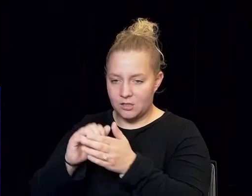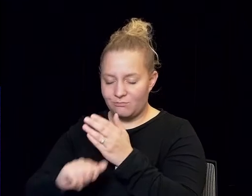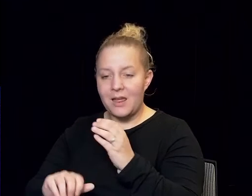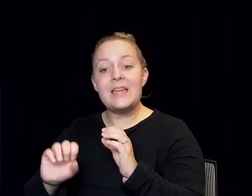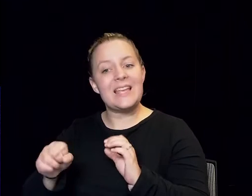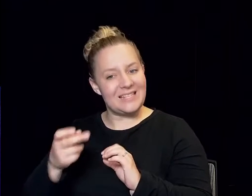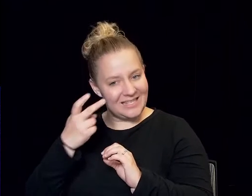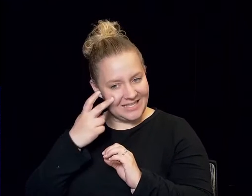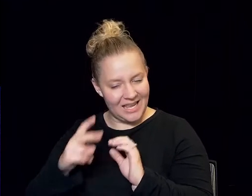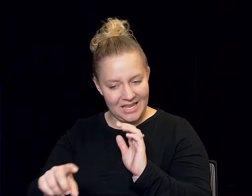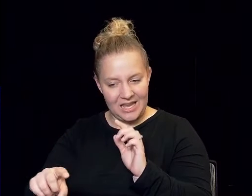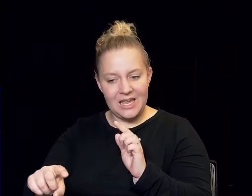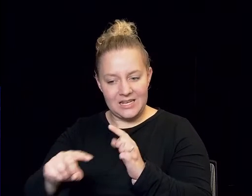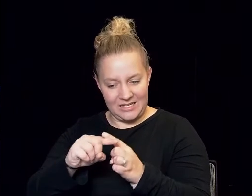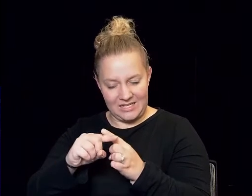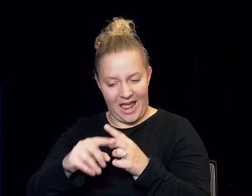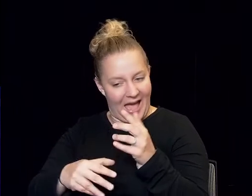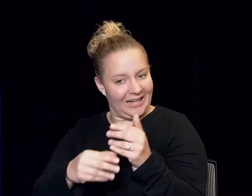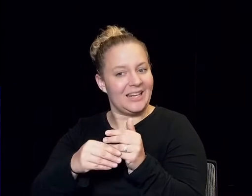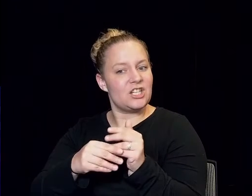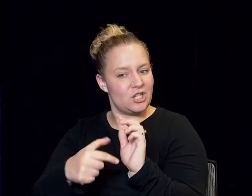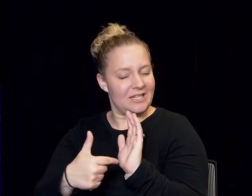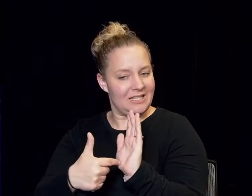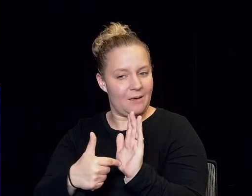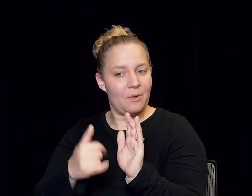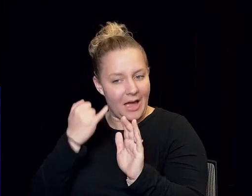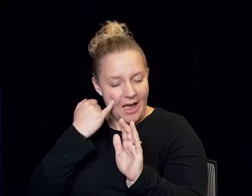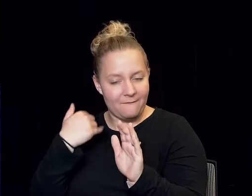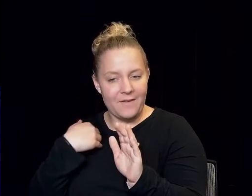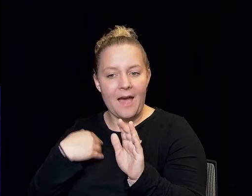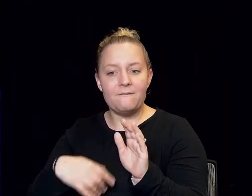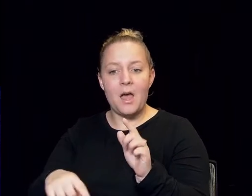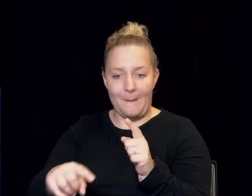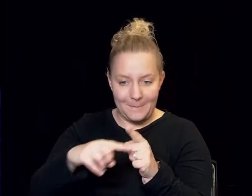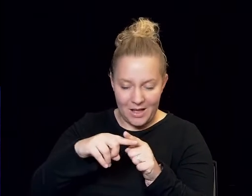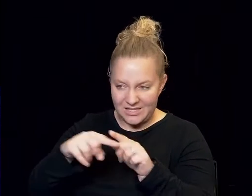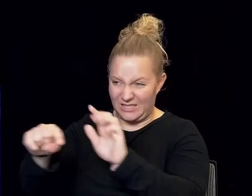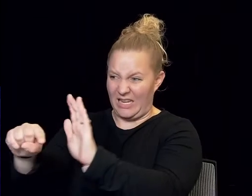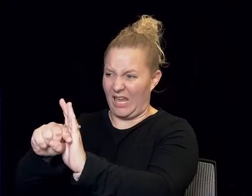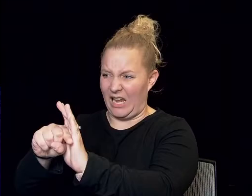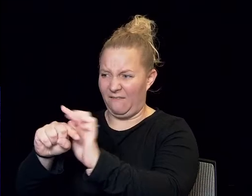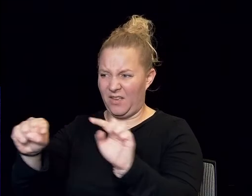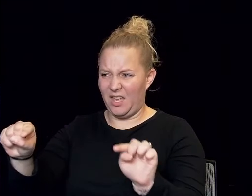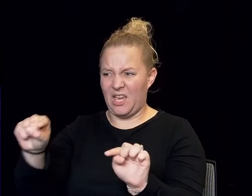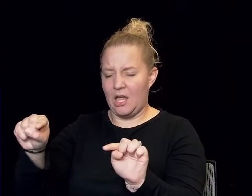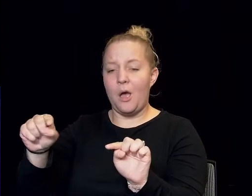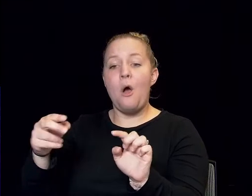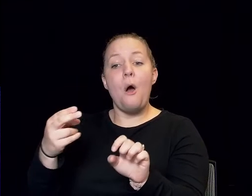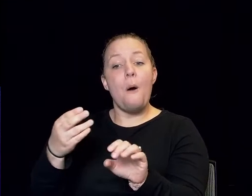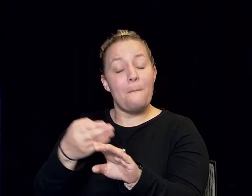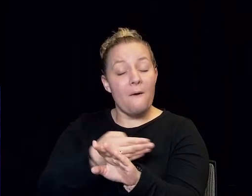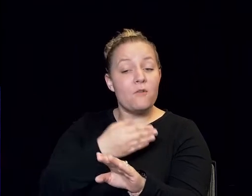but if I have a 9 plus a -5 we know from last chapter that we need to use that different